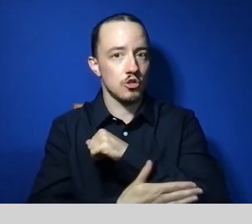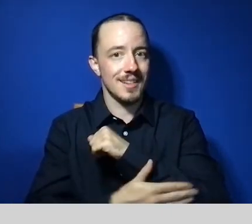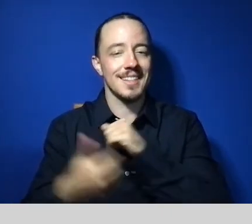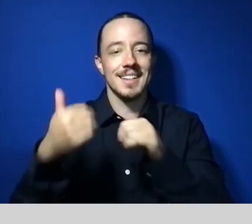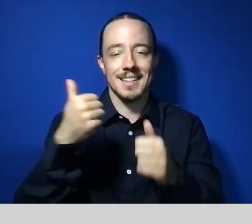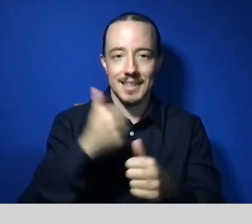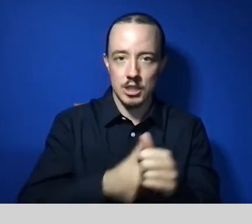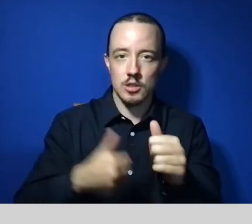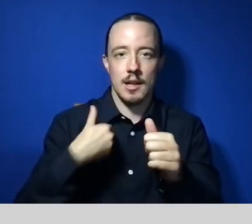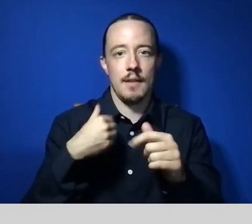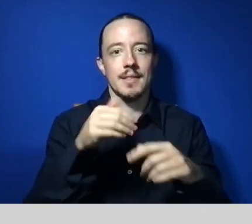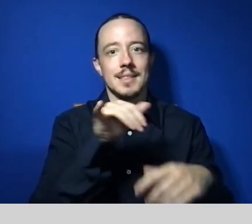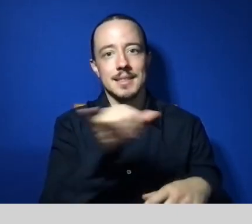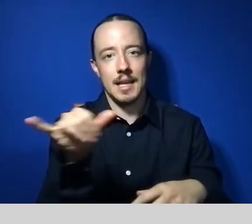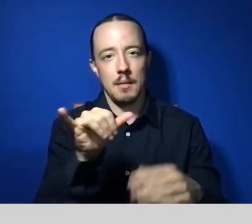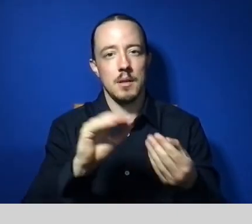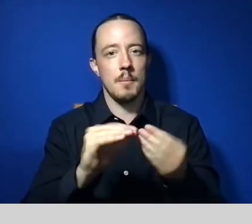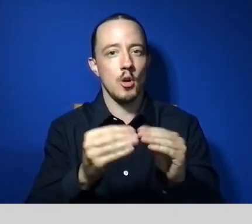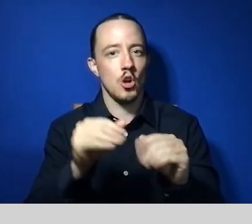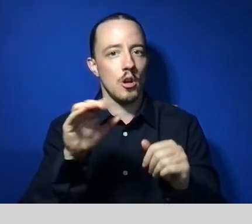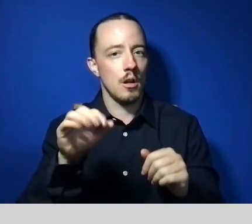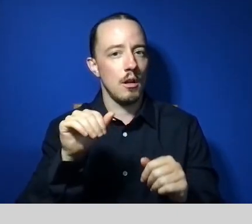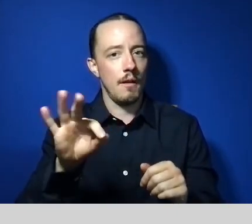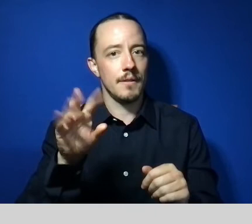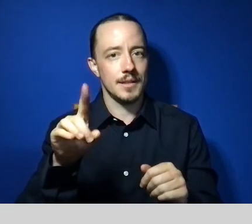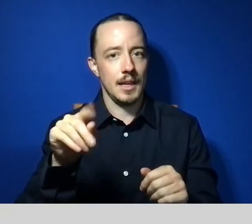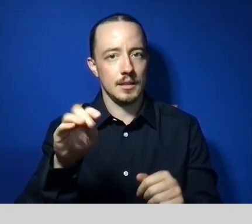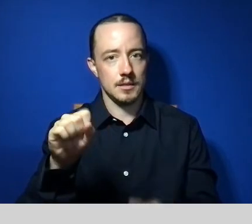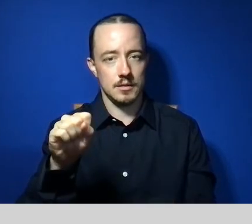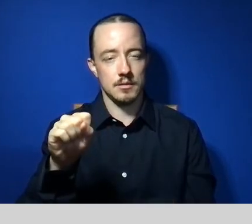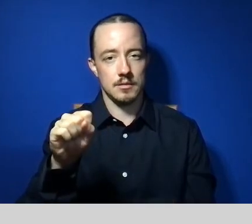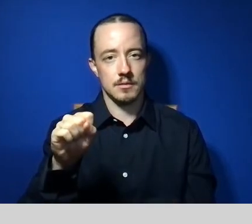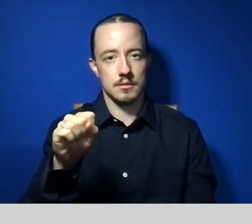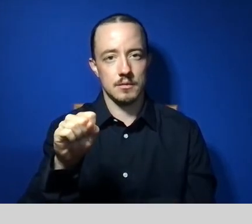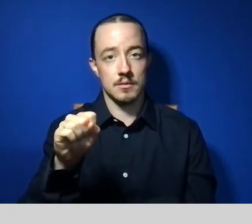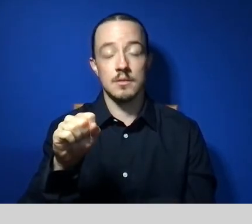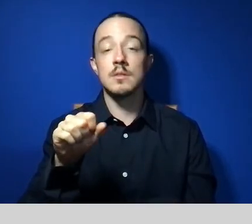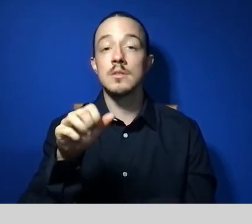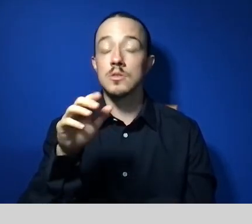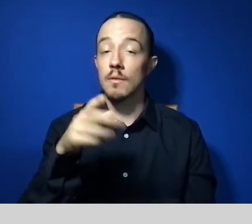they each have the same number of dates, right? Like,